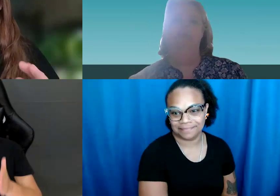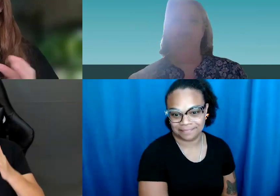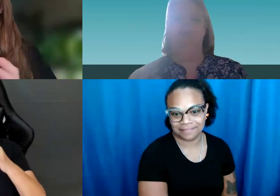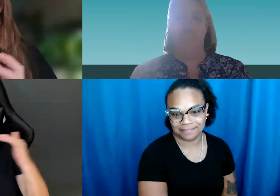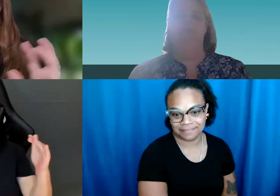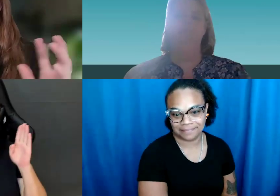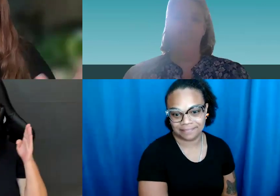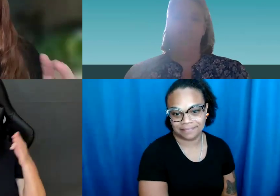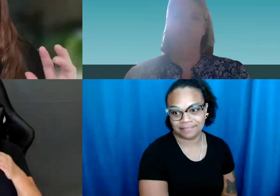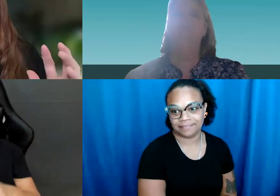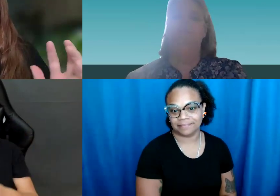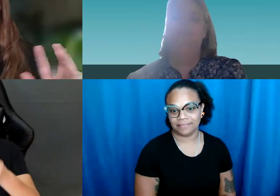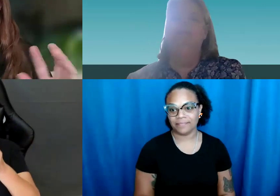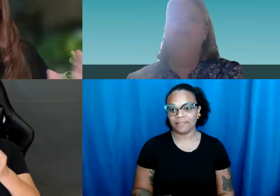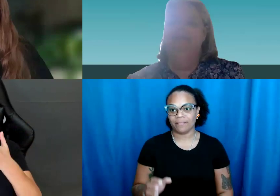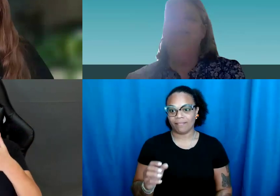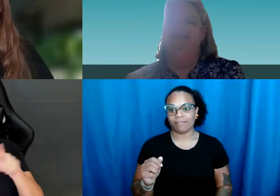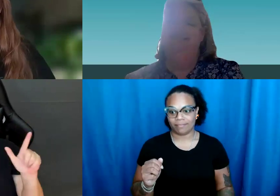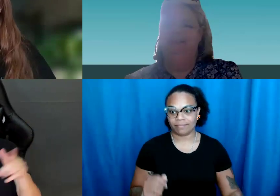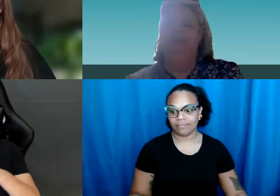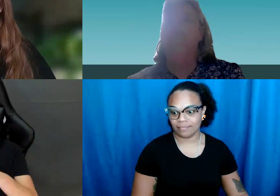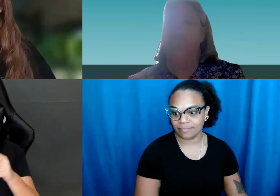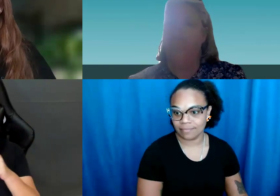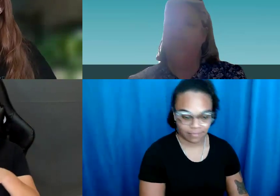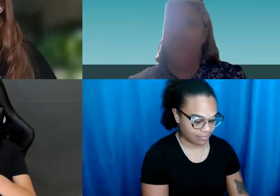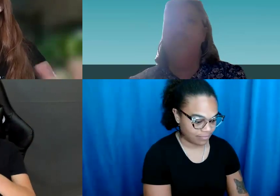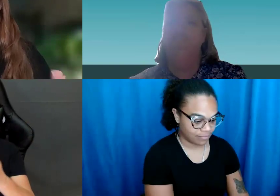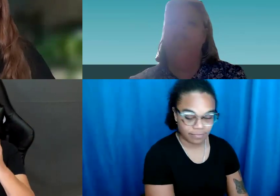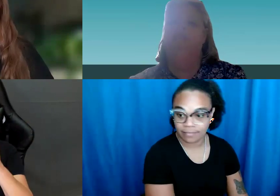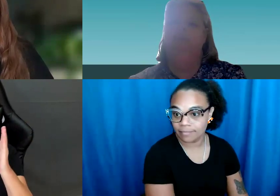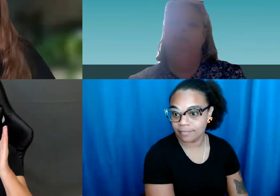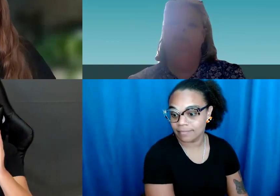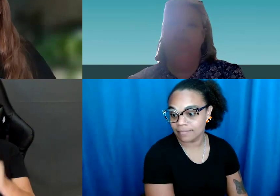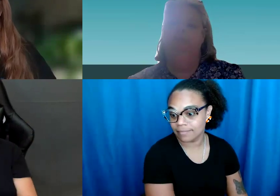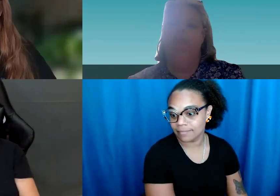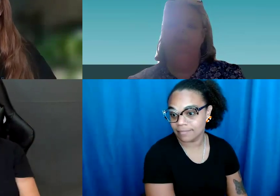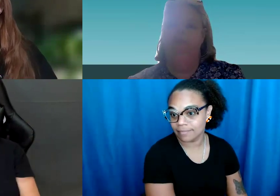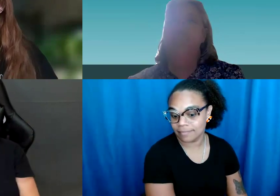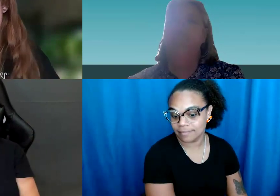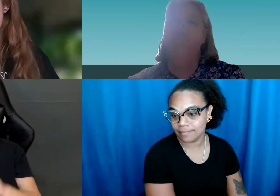It is about those big business to business contracts. We know that's not where people start.